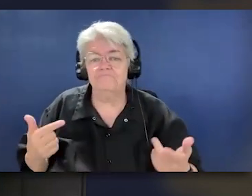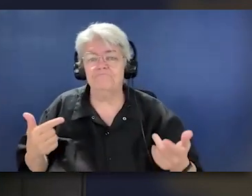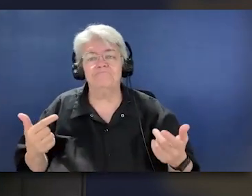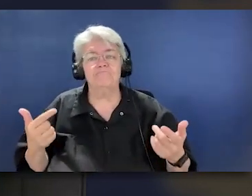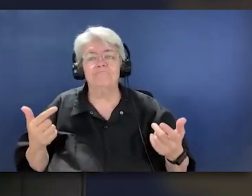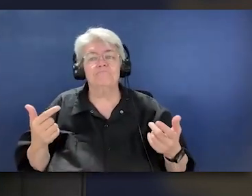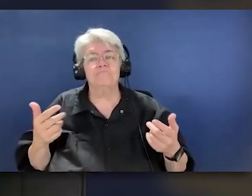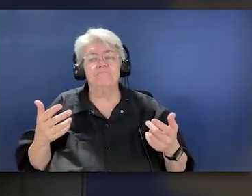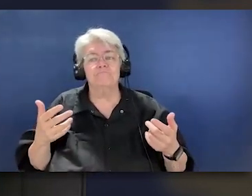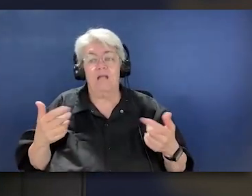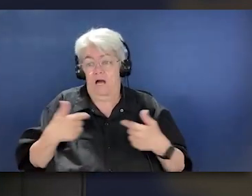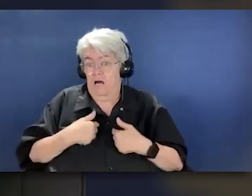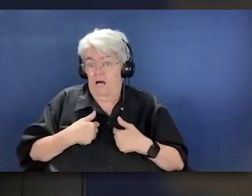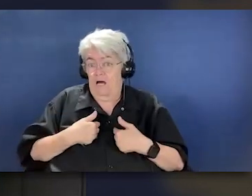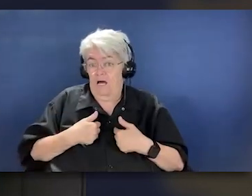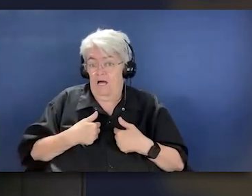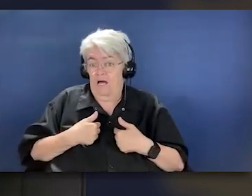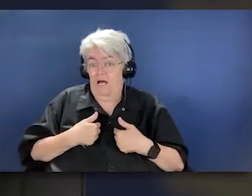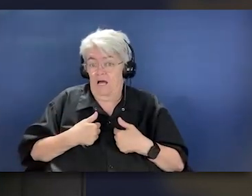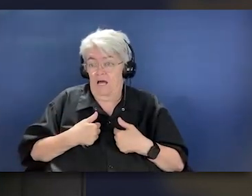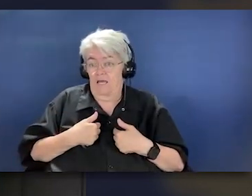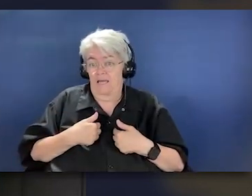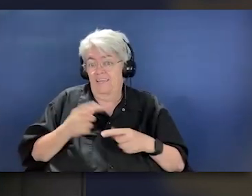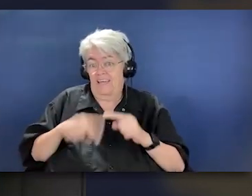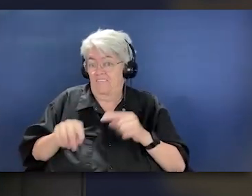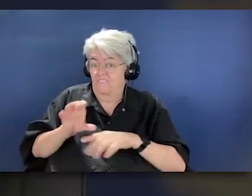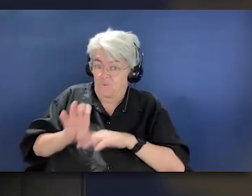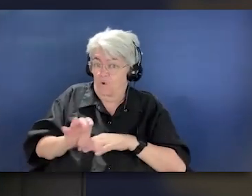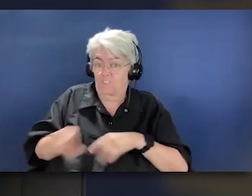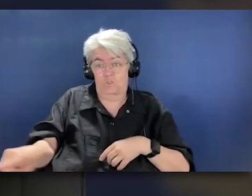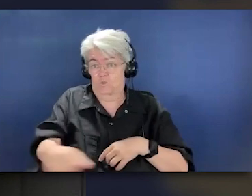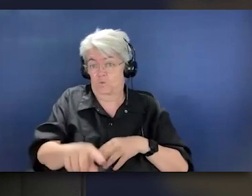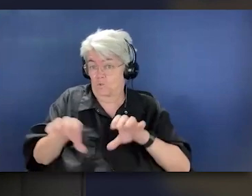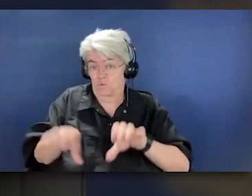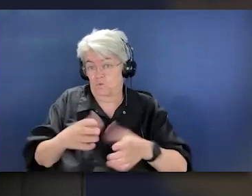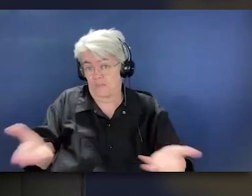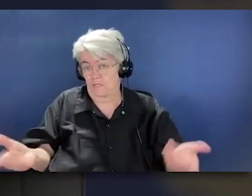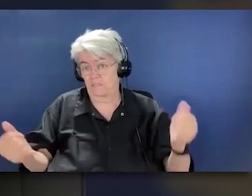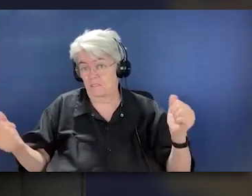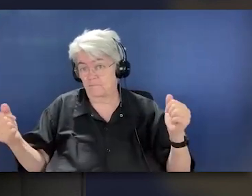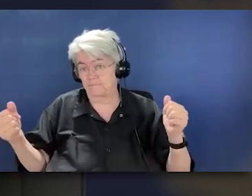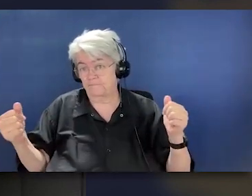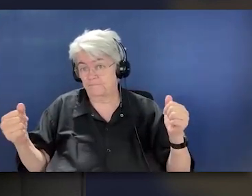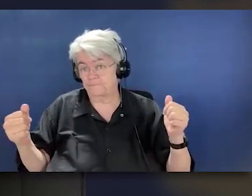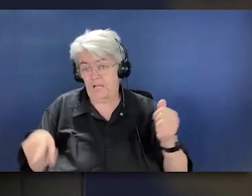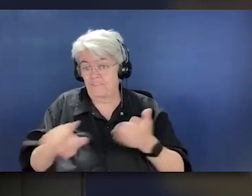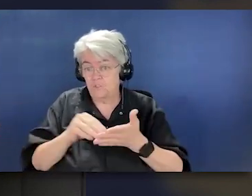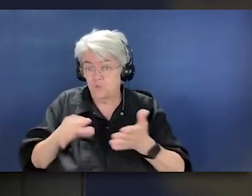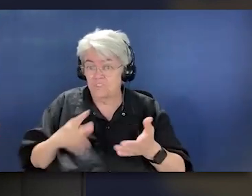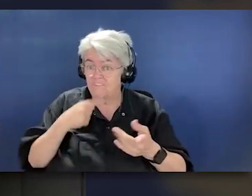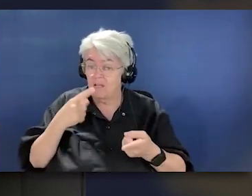have the power anymore to force my students to do it because if I focus things entirely on outputs,